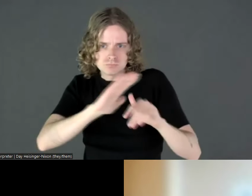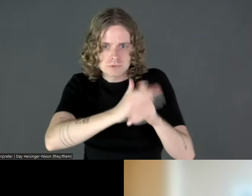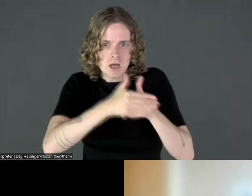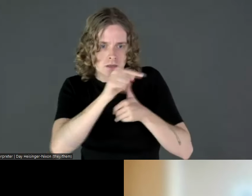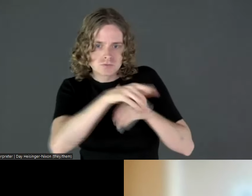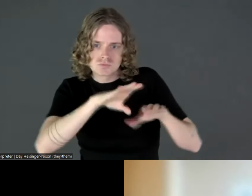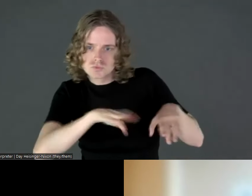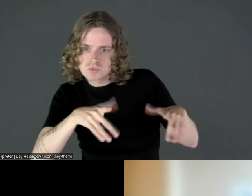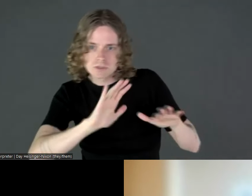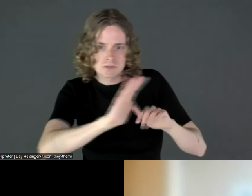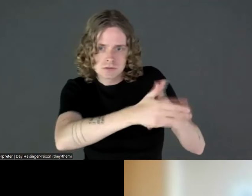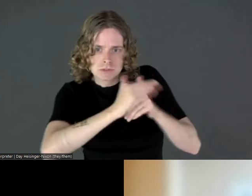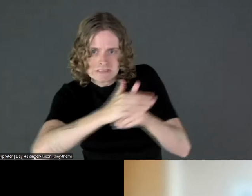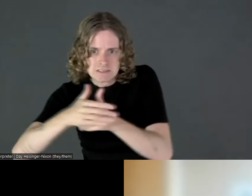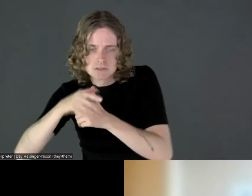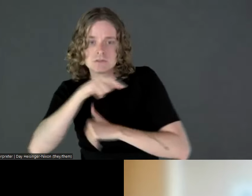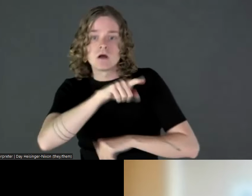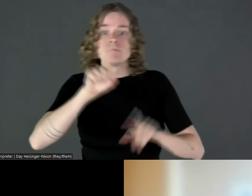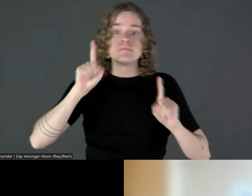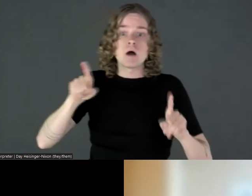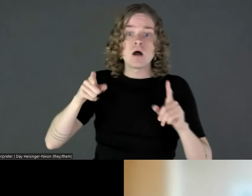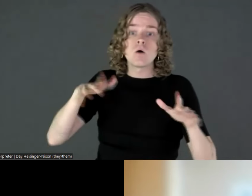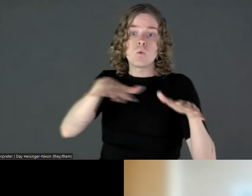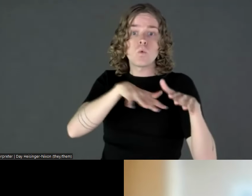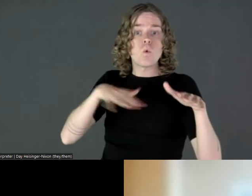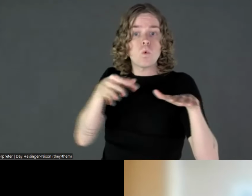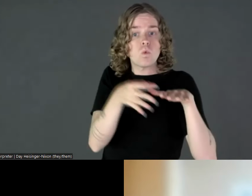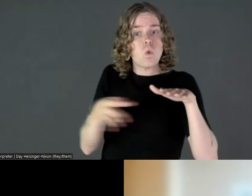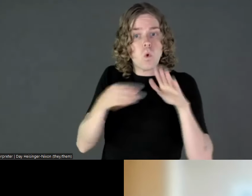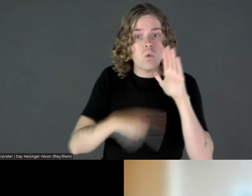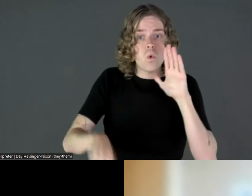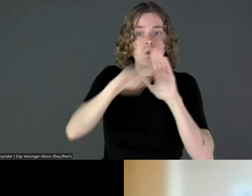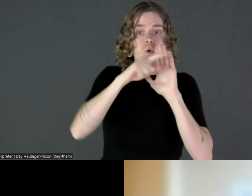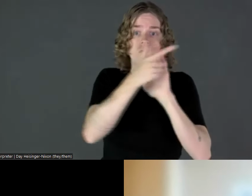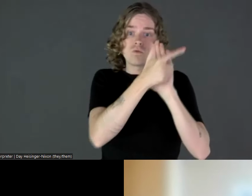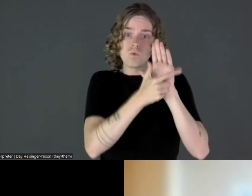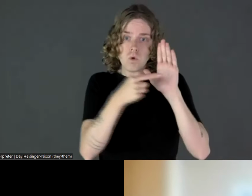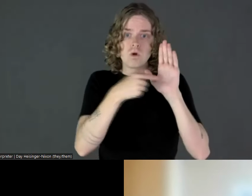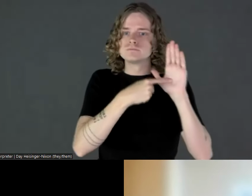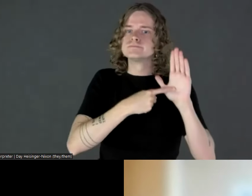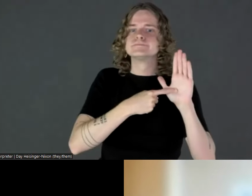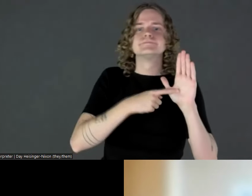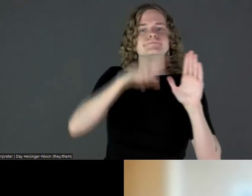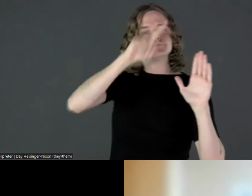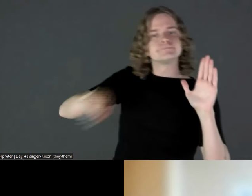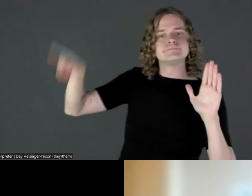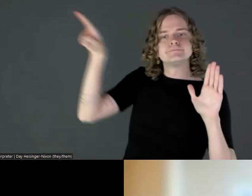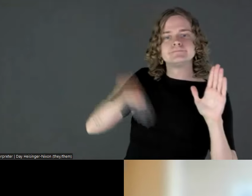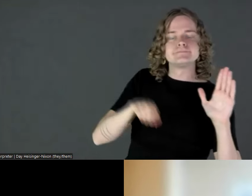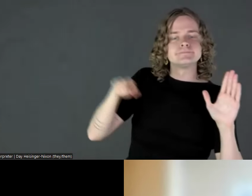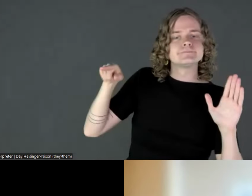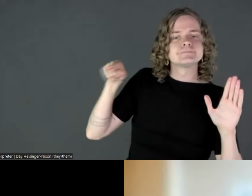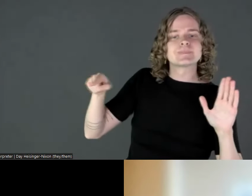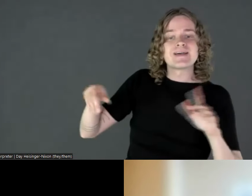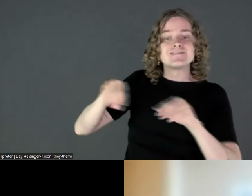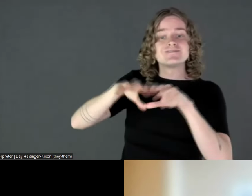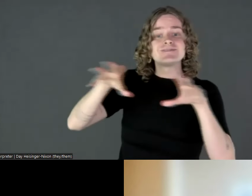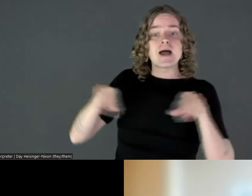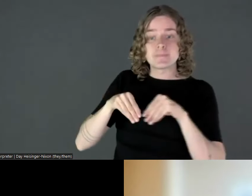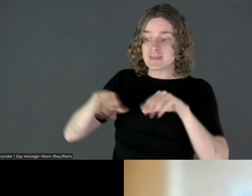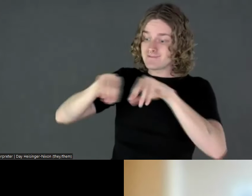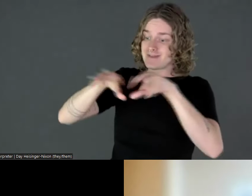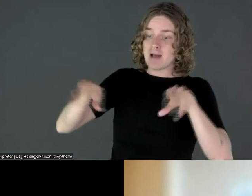the local legislation didn't permit foster care families. For example, to travel without a kind